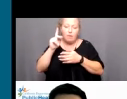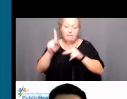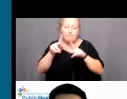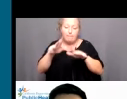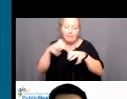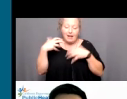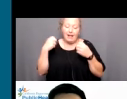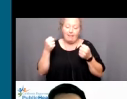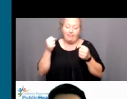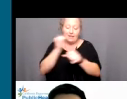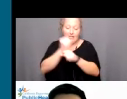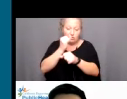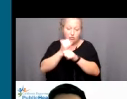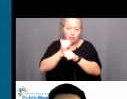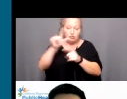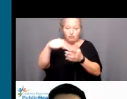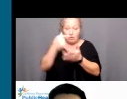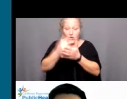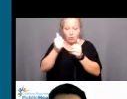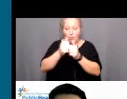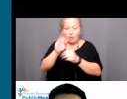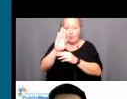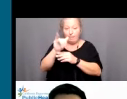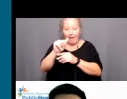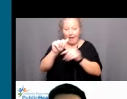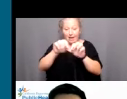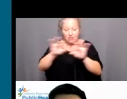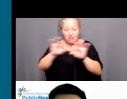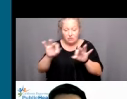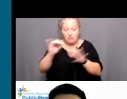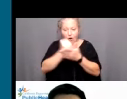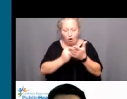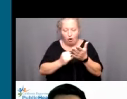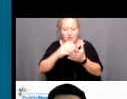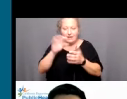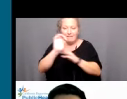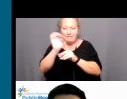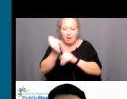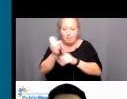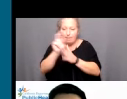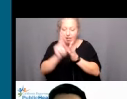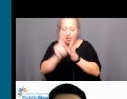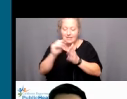She graduated with a Bachelor of arts and environmental policy and Latin American cultures,